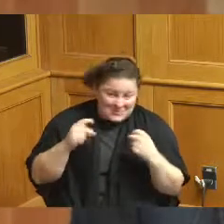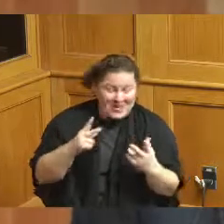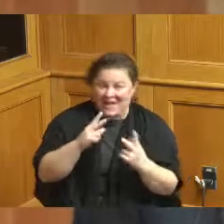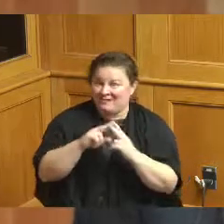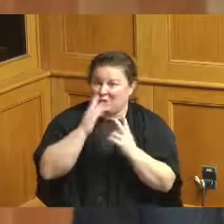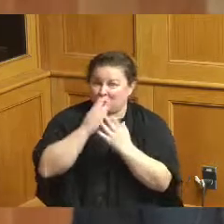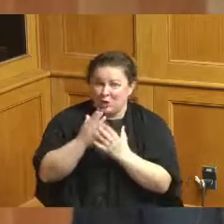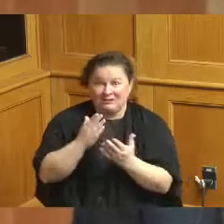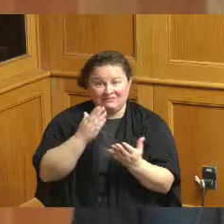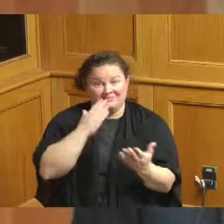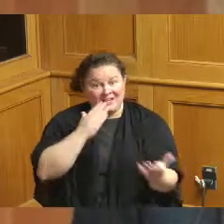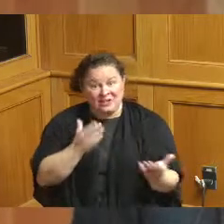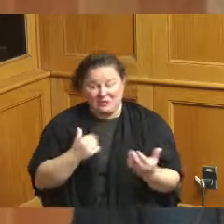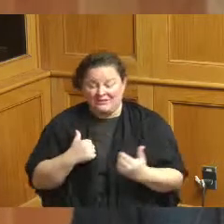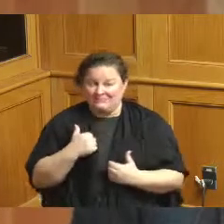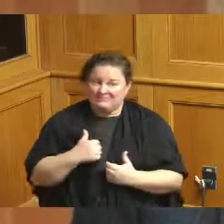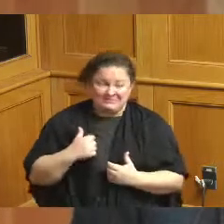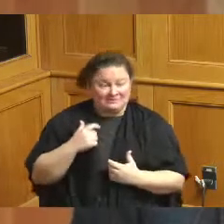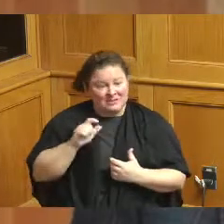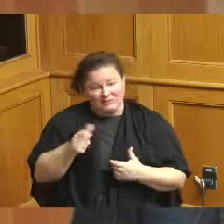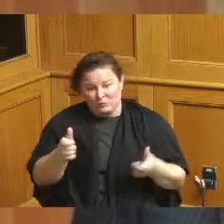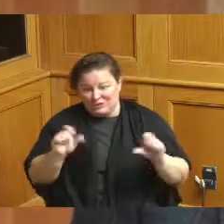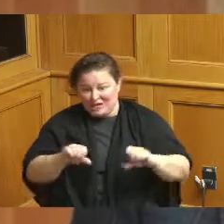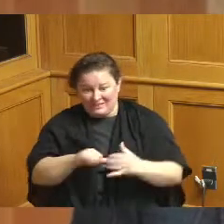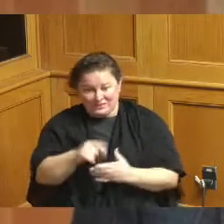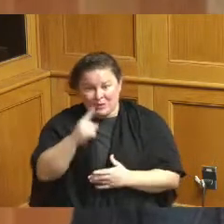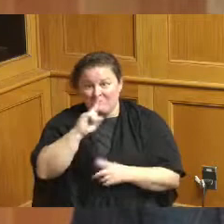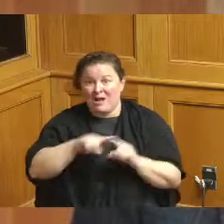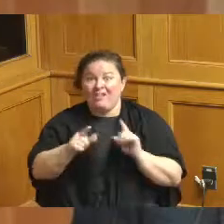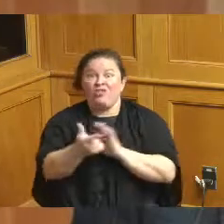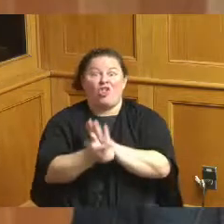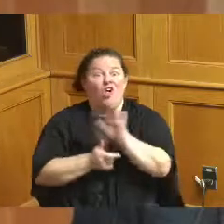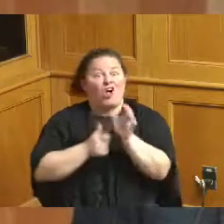to reject this one but it sounds like we're by law we have to reject this one so that's what we'll do